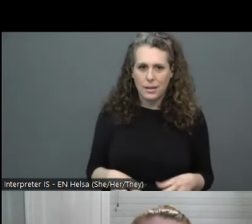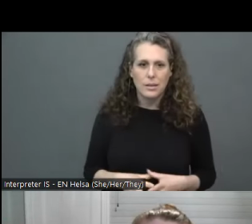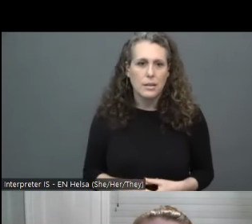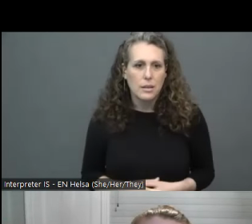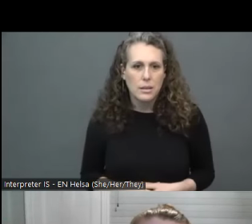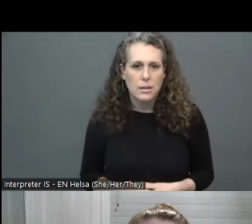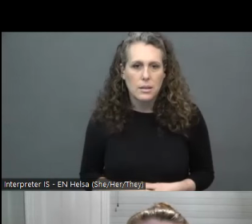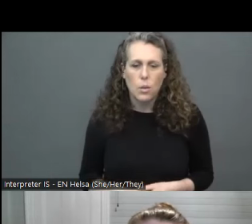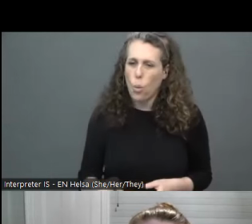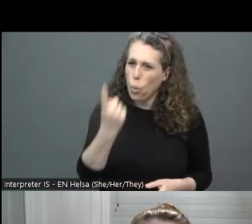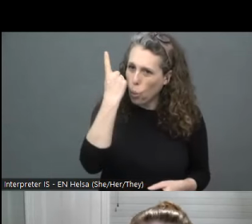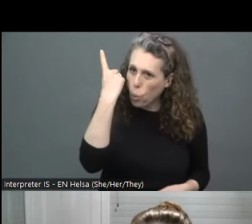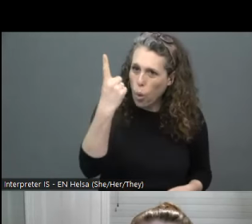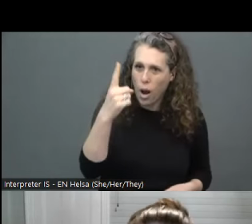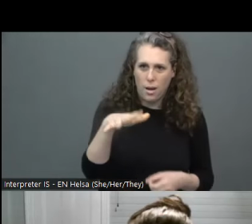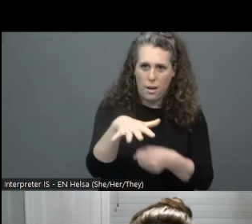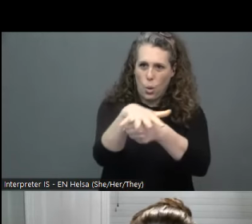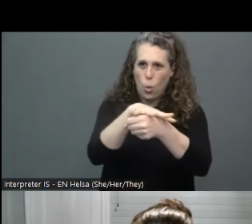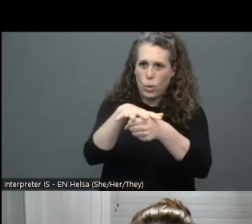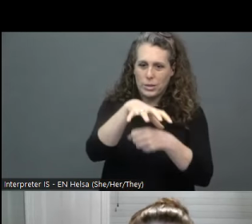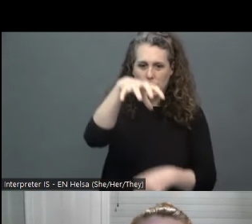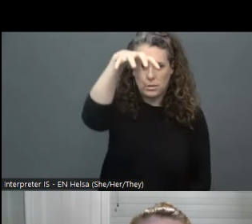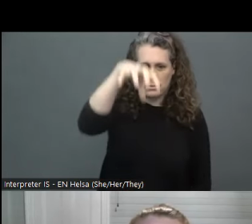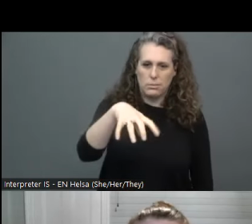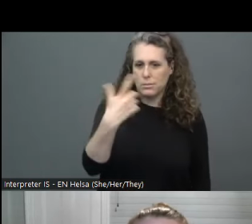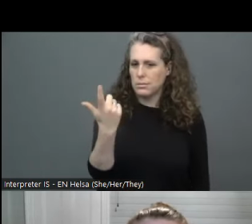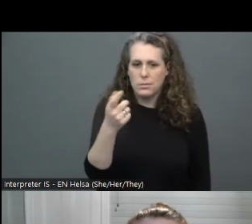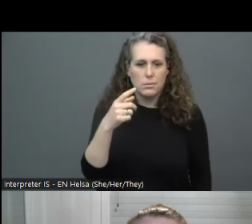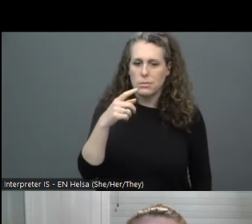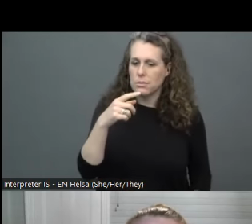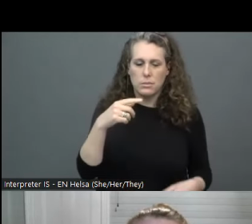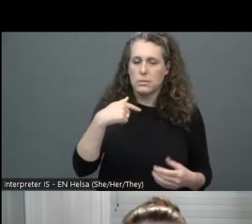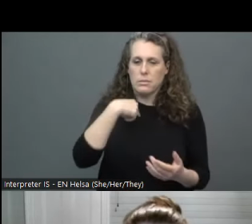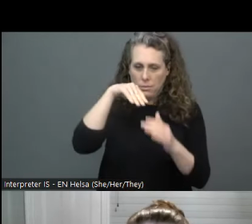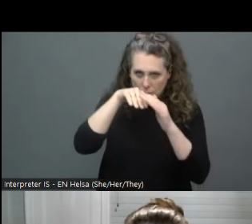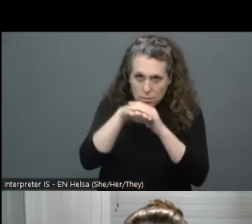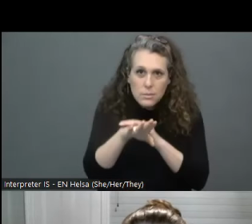shop where everyone knows this is where I can get directed to the right place by contacting